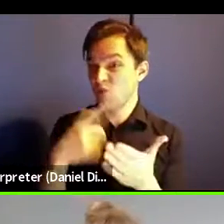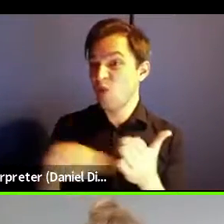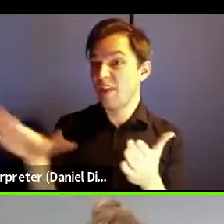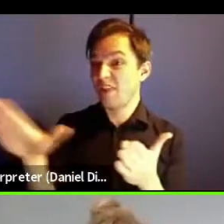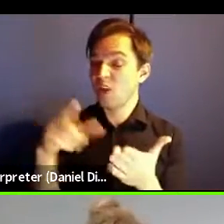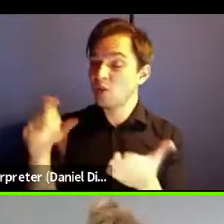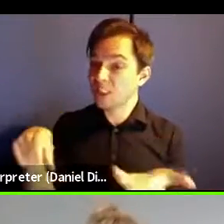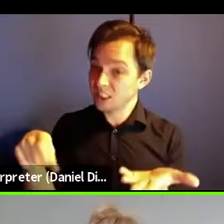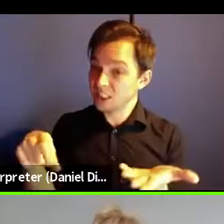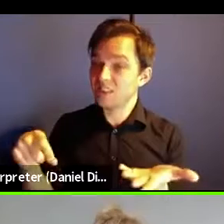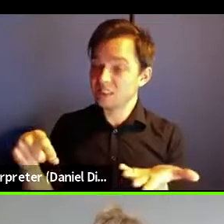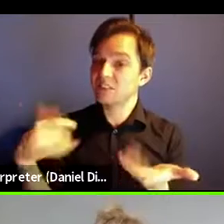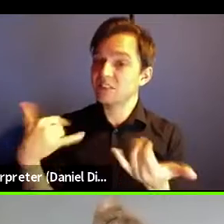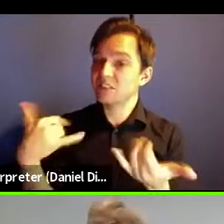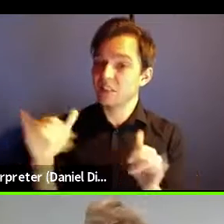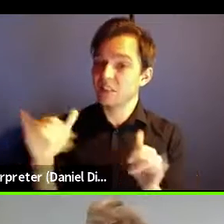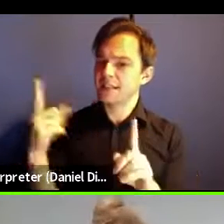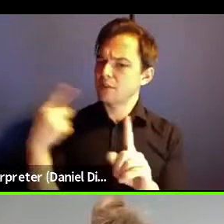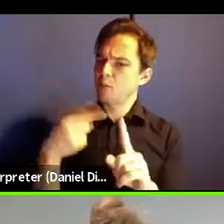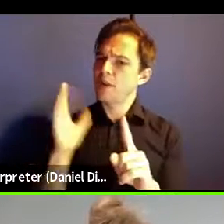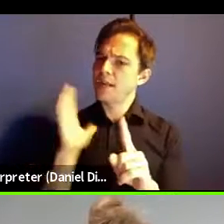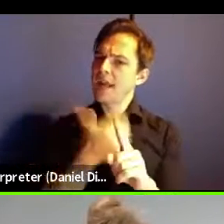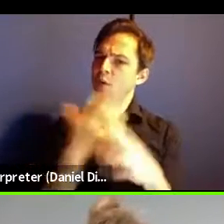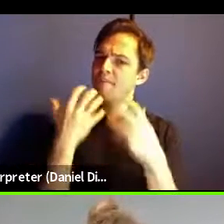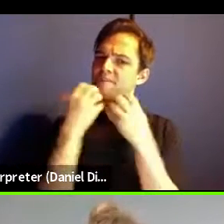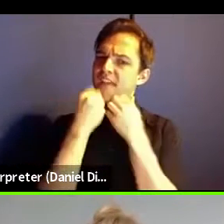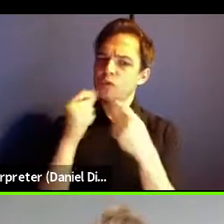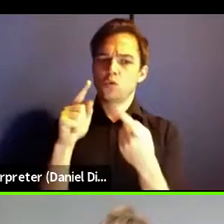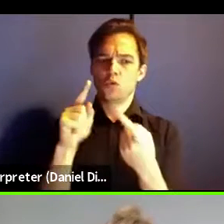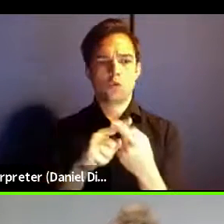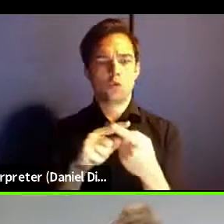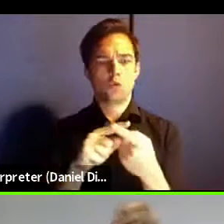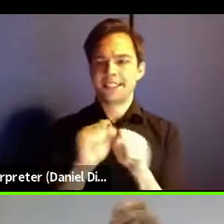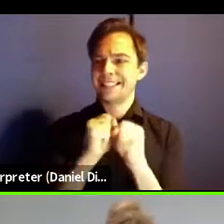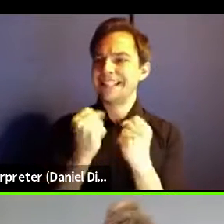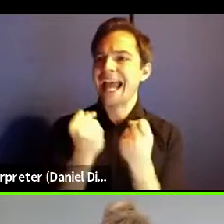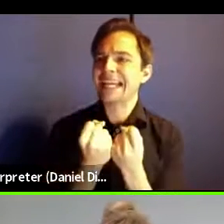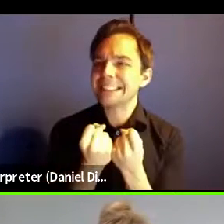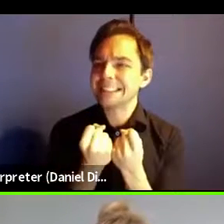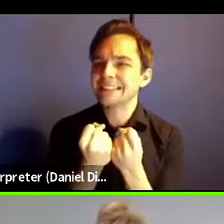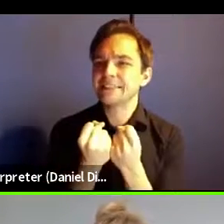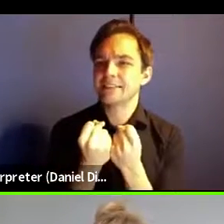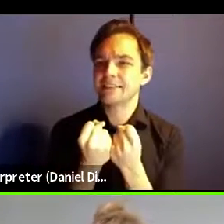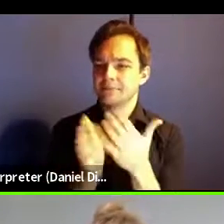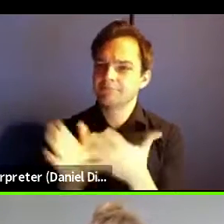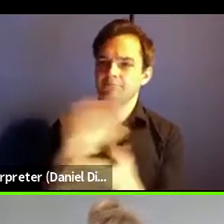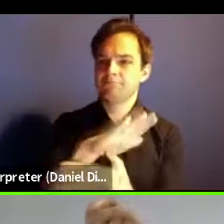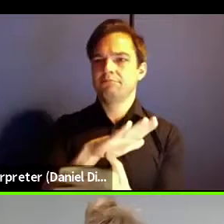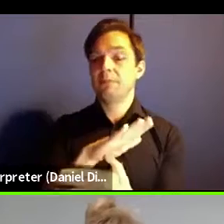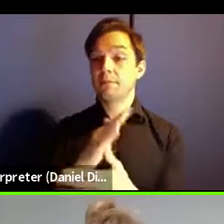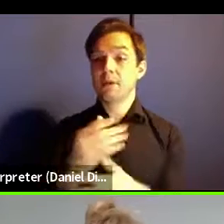And I think this is the point about our value to society, but on the other side is that we have all understood